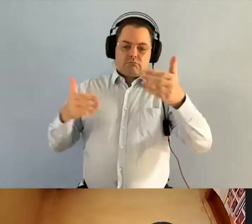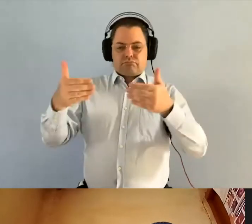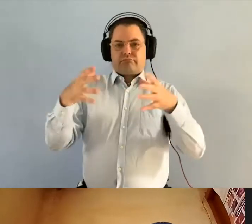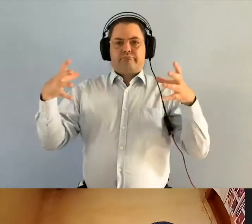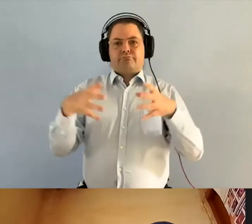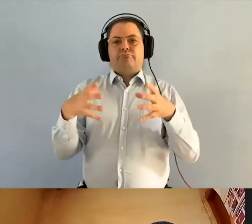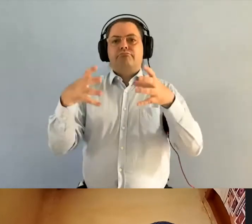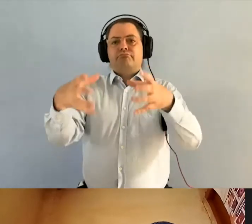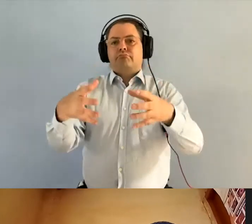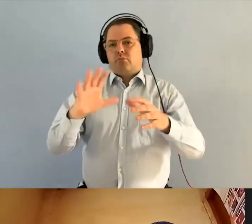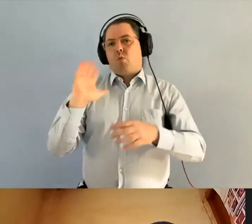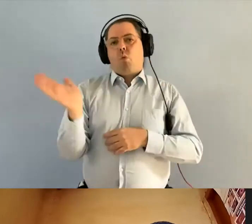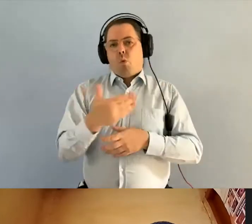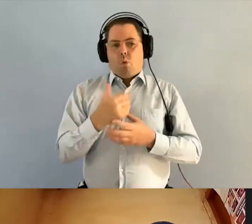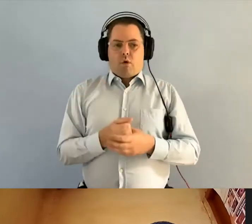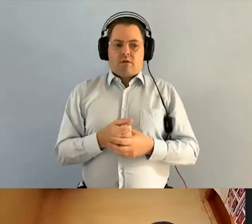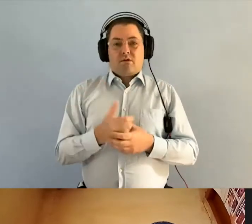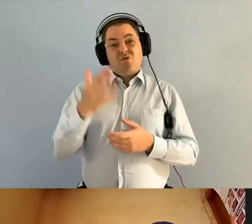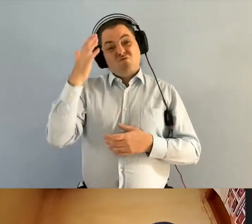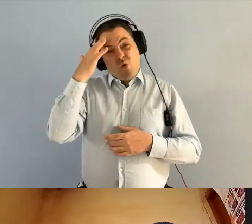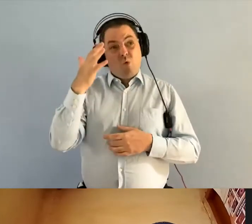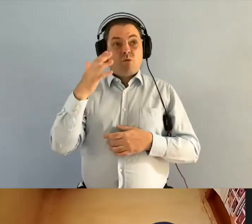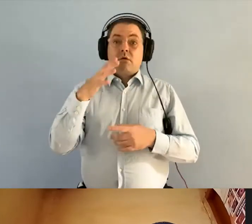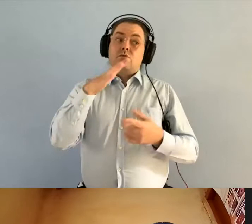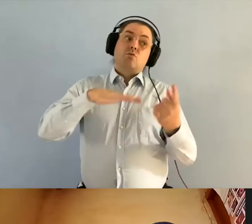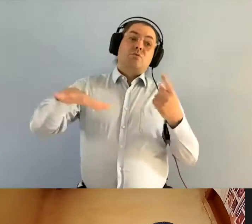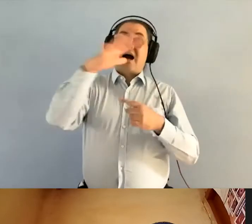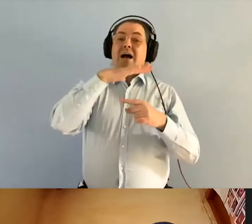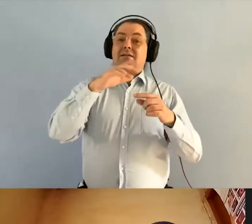to leave no one behind to make sure that it is more than just